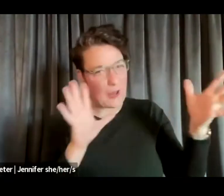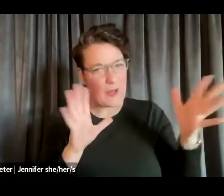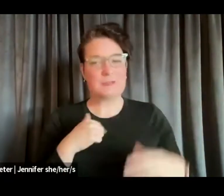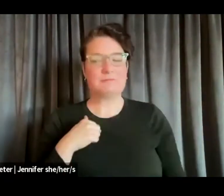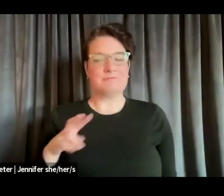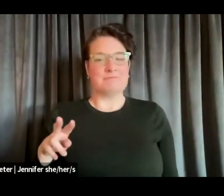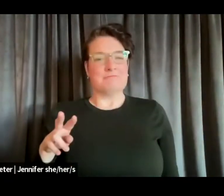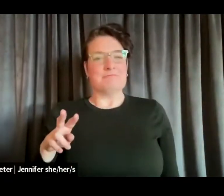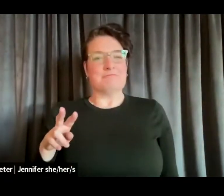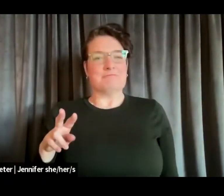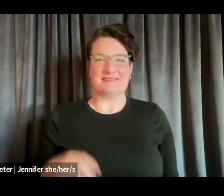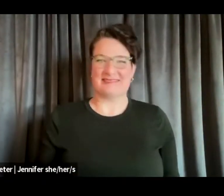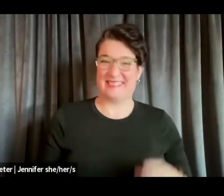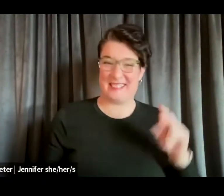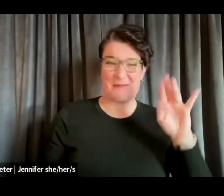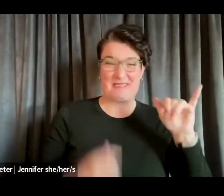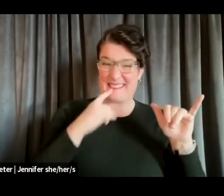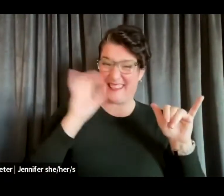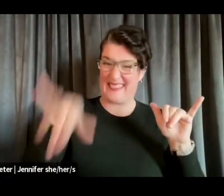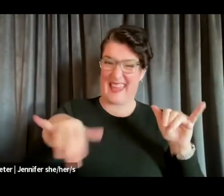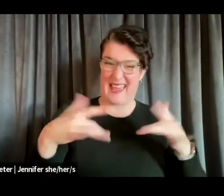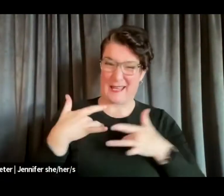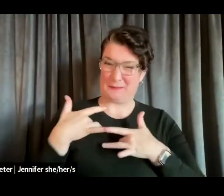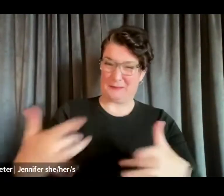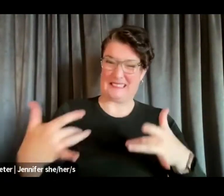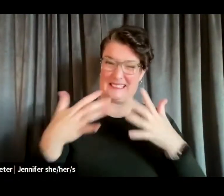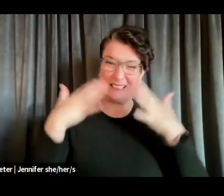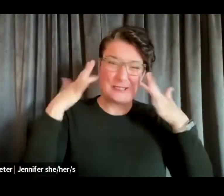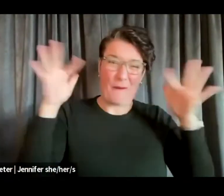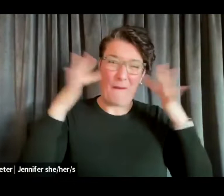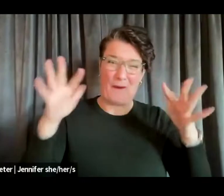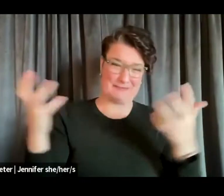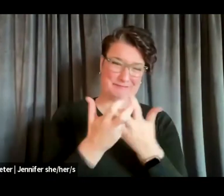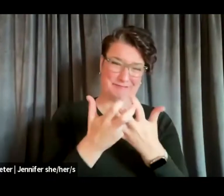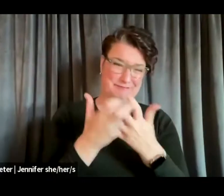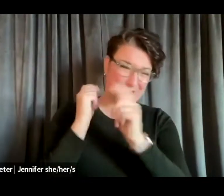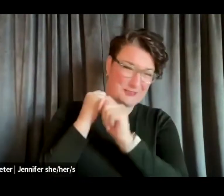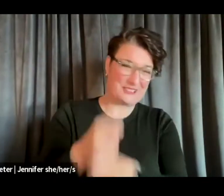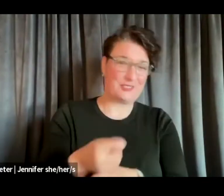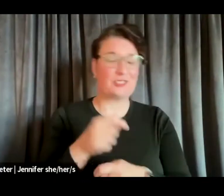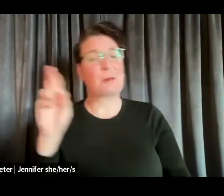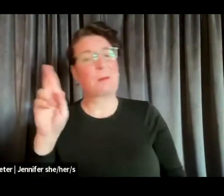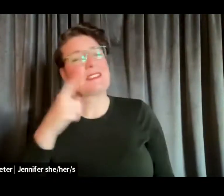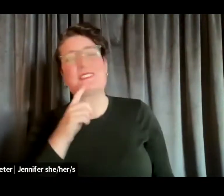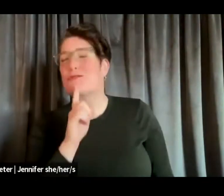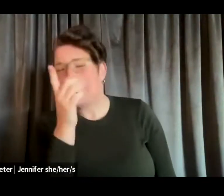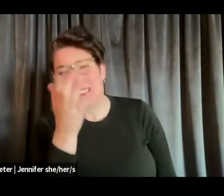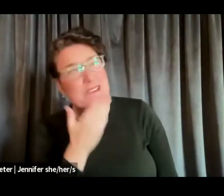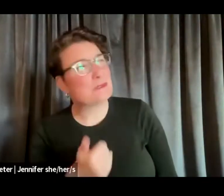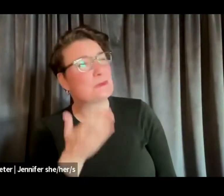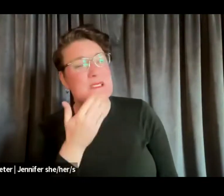Nomy: That's traditional. Rebekah: Yeah. Yeah. They were so sweet. I mean, in the sweetest way, you know, Just like